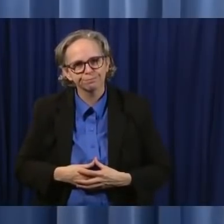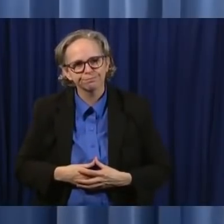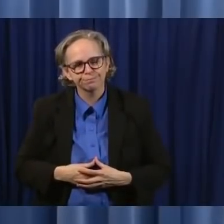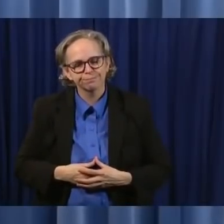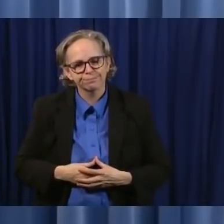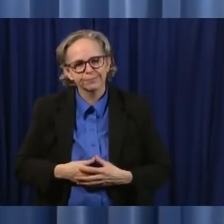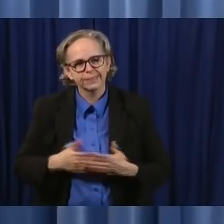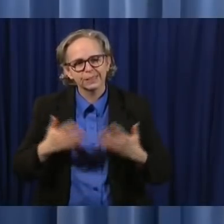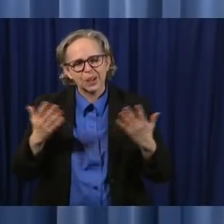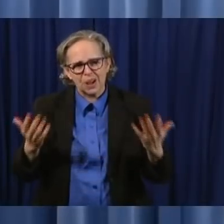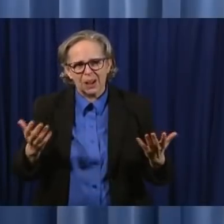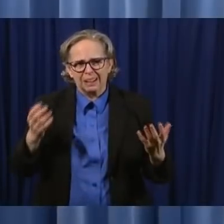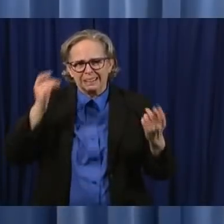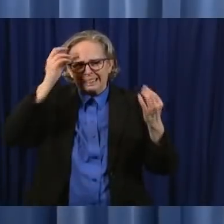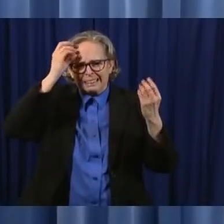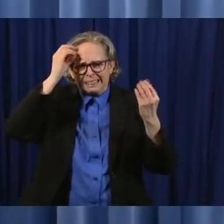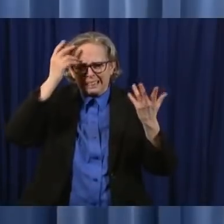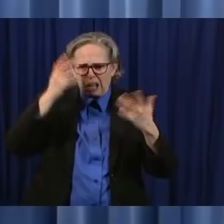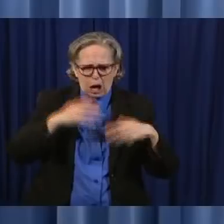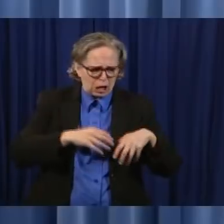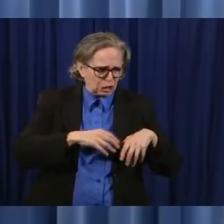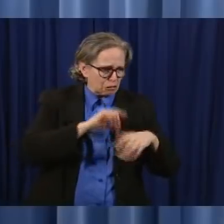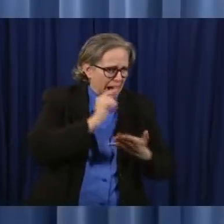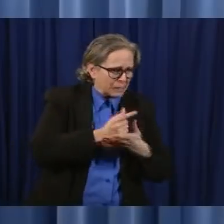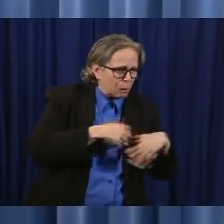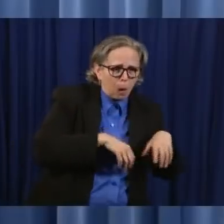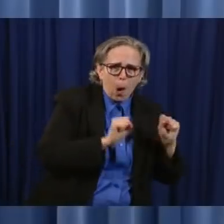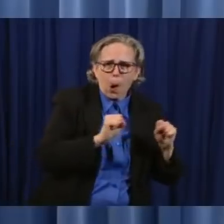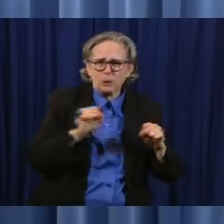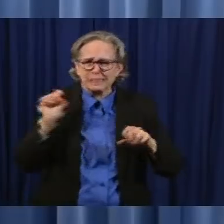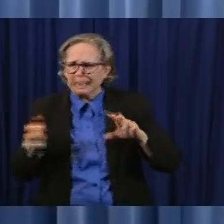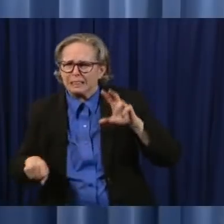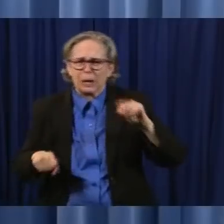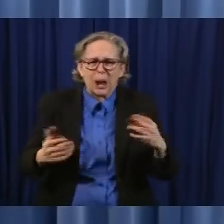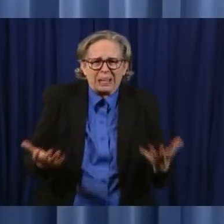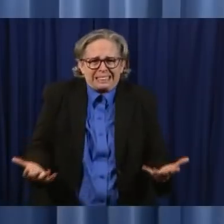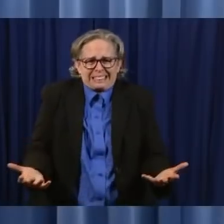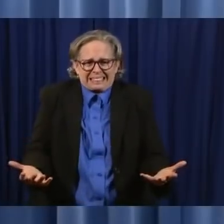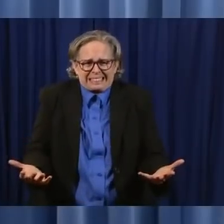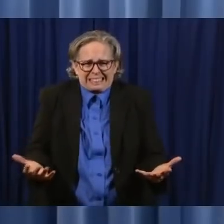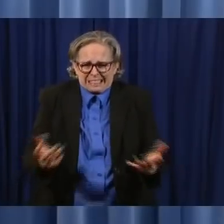WHAT YOU HAVE GIVEN AWAY. AND CERTAINLY, BILL IS VERY, VERY RIGHT.